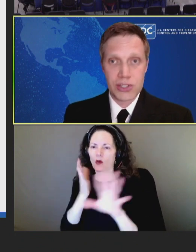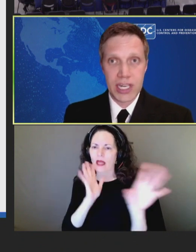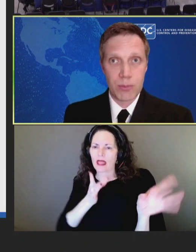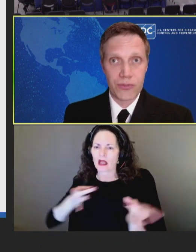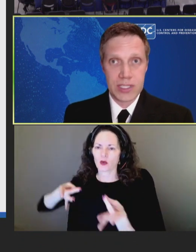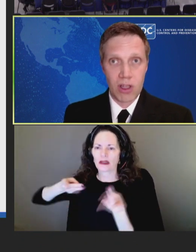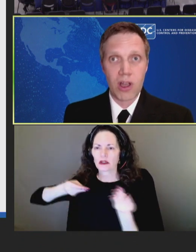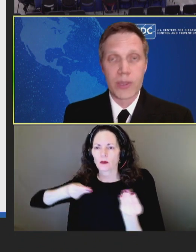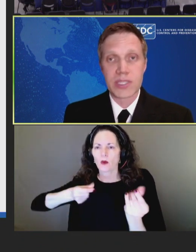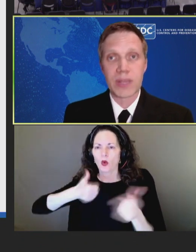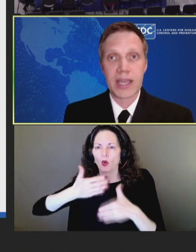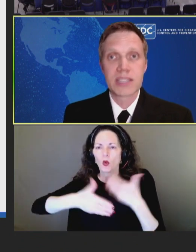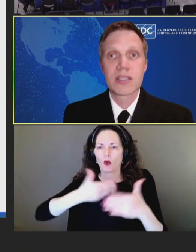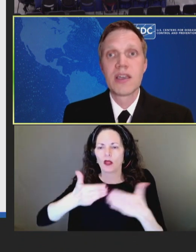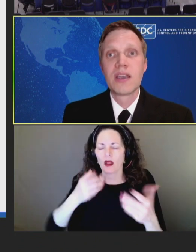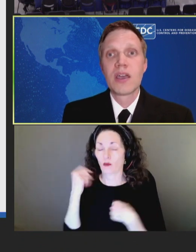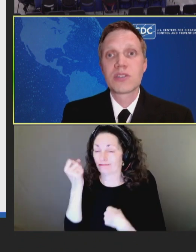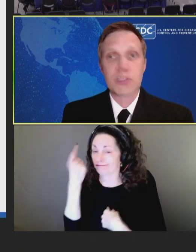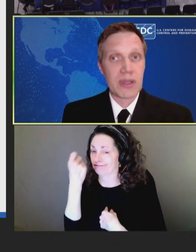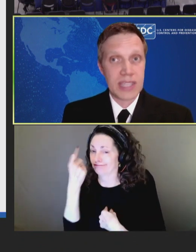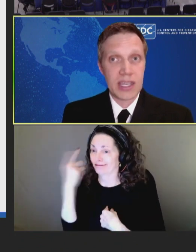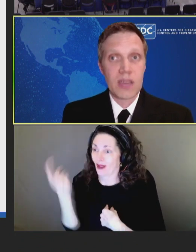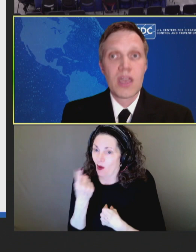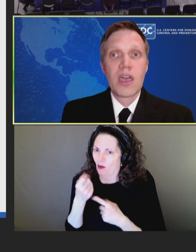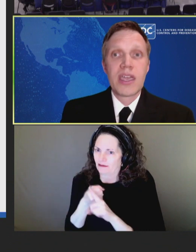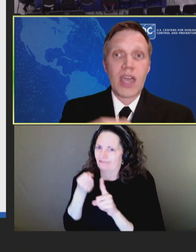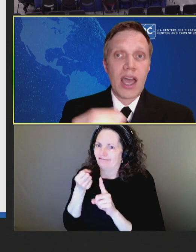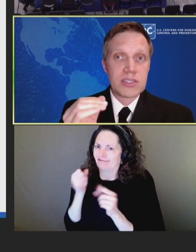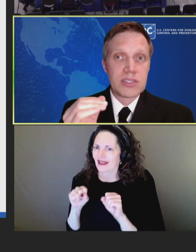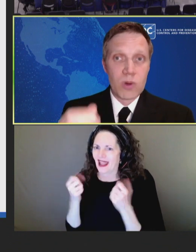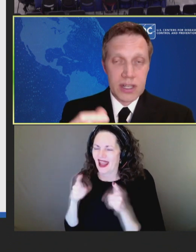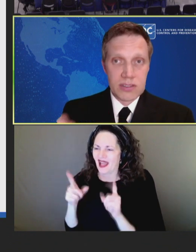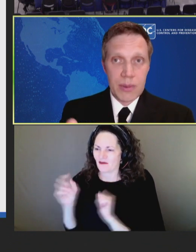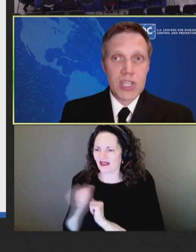Understanding, Murphy's law always applies. Talked about data. We're going to -- I'm going to talk a